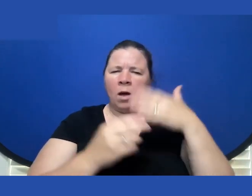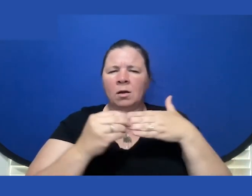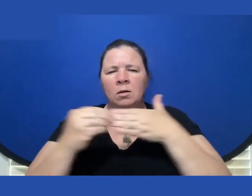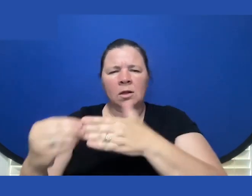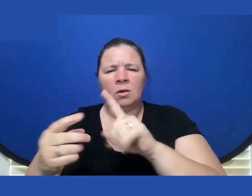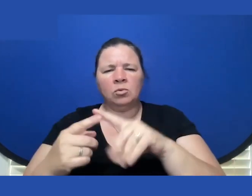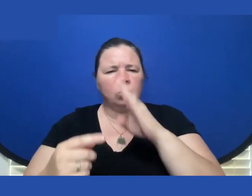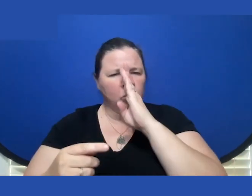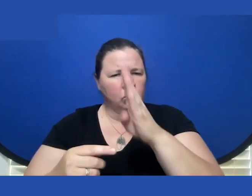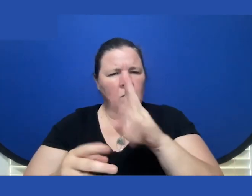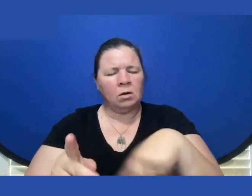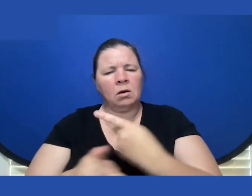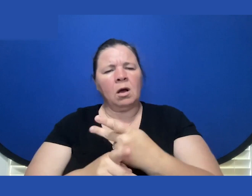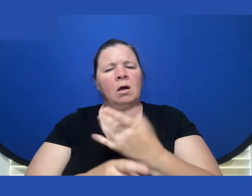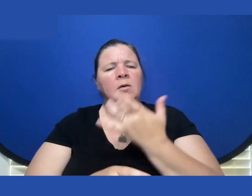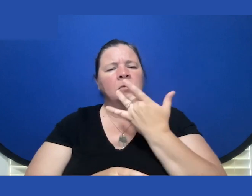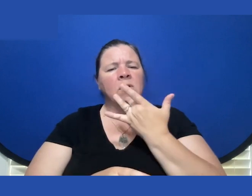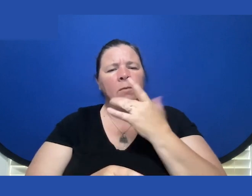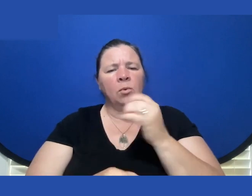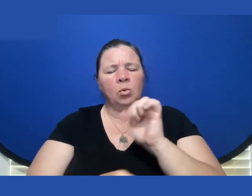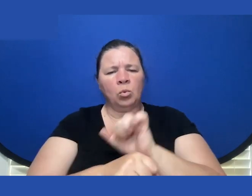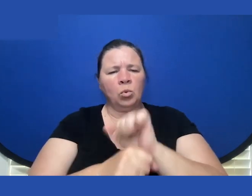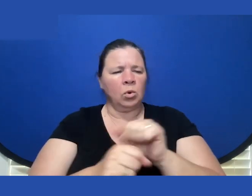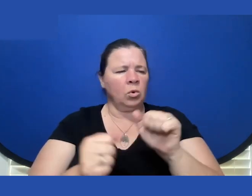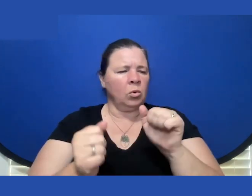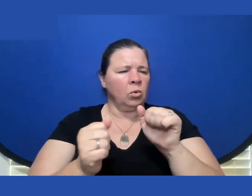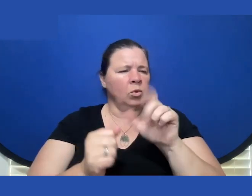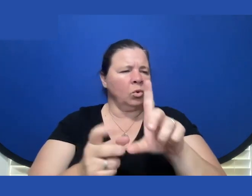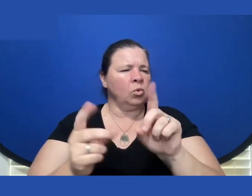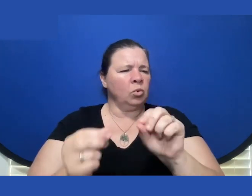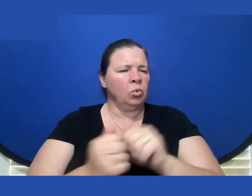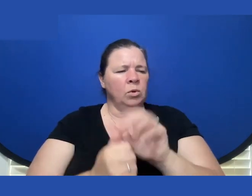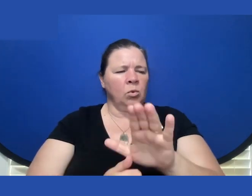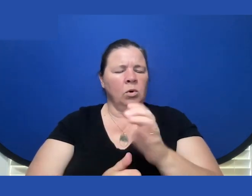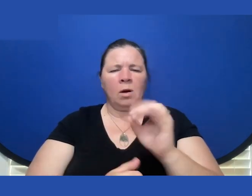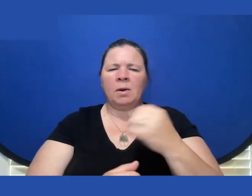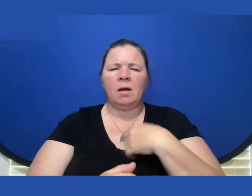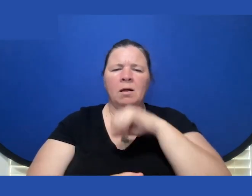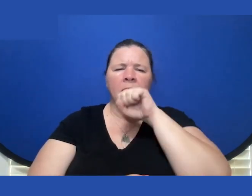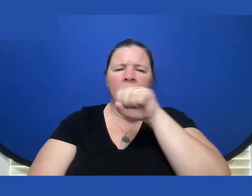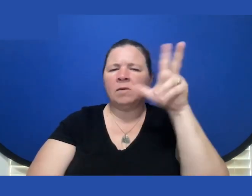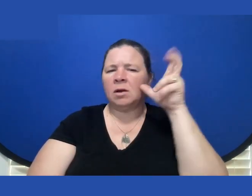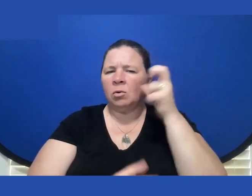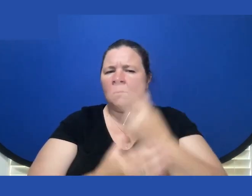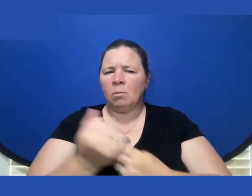to the type of work that you do with Wisedocs. I'd love to hear about both of those things. Yeah, no, great question.